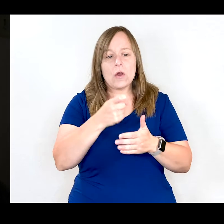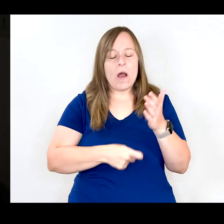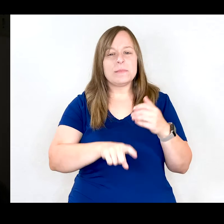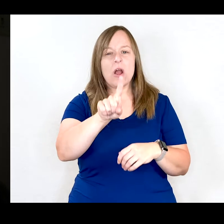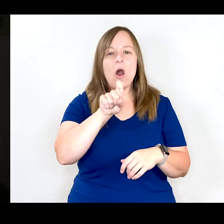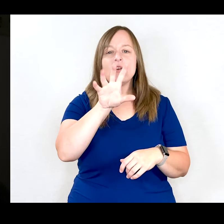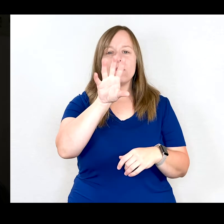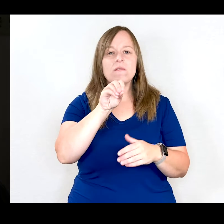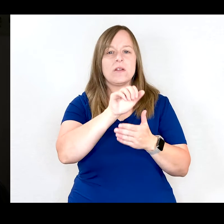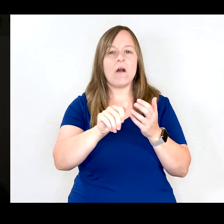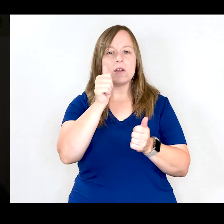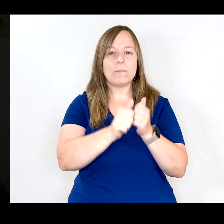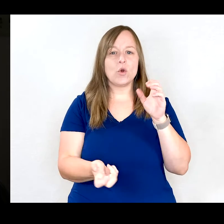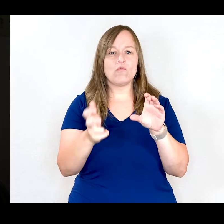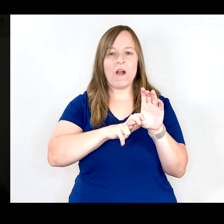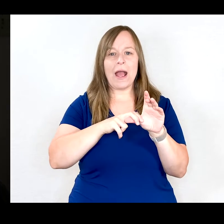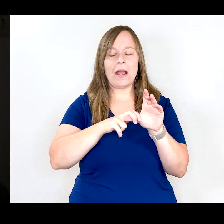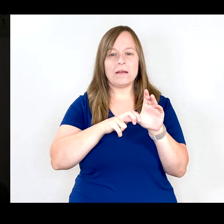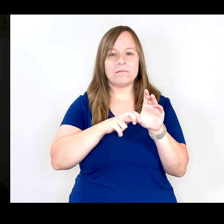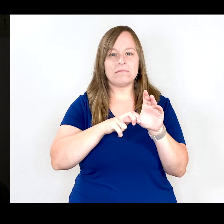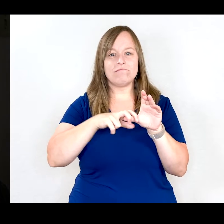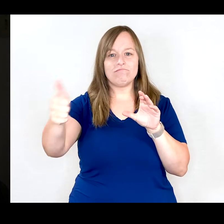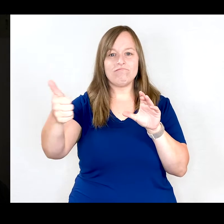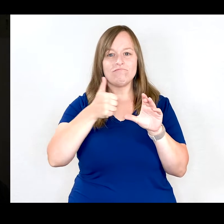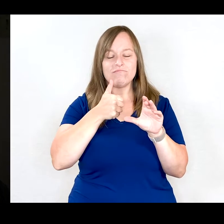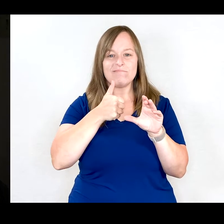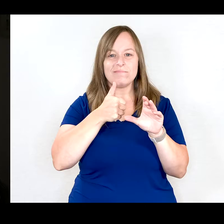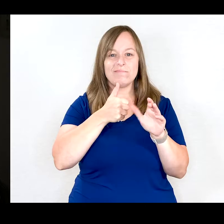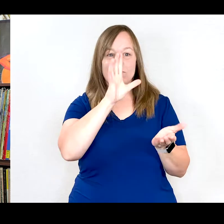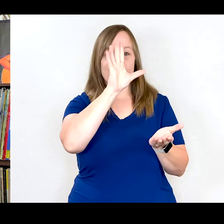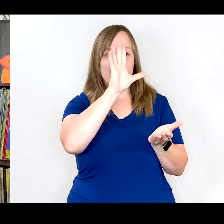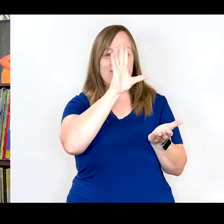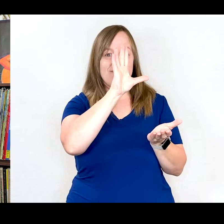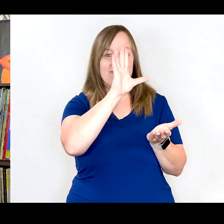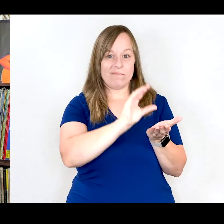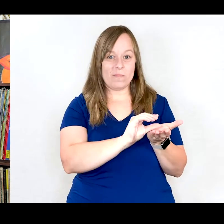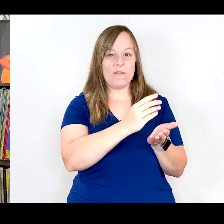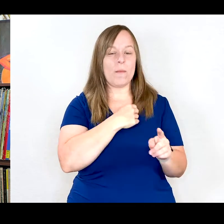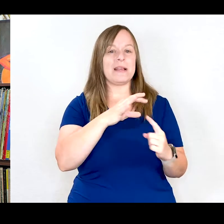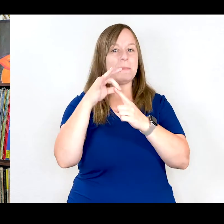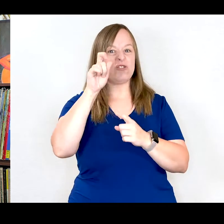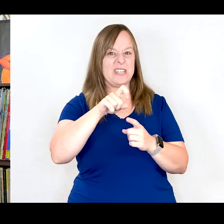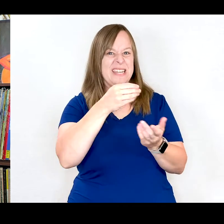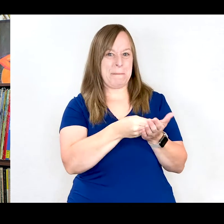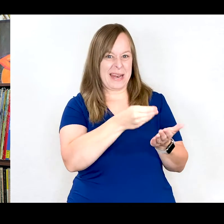and it cost me $150 round trip to get out. Now that came out of my special needs trust.